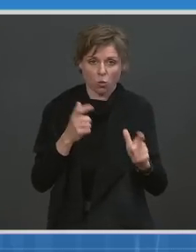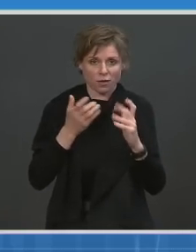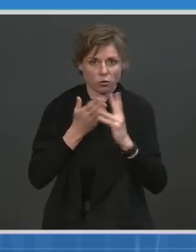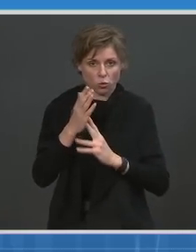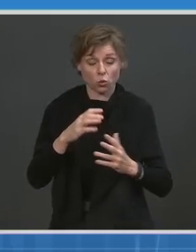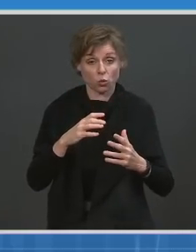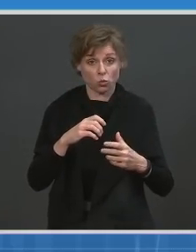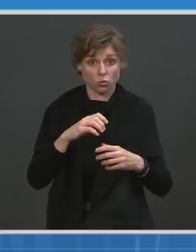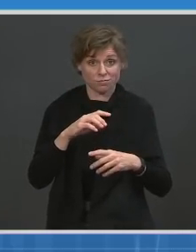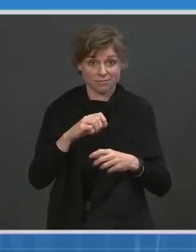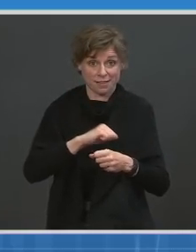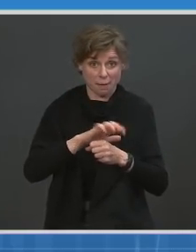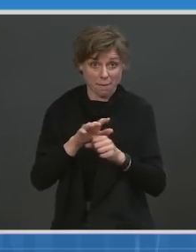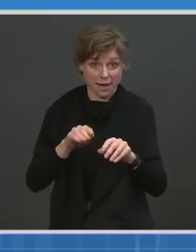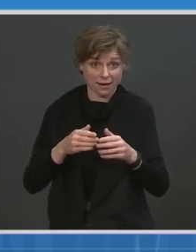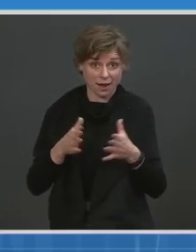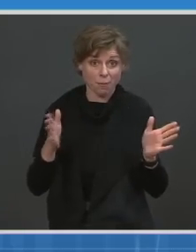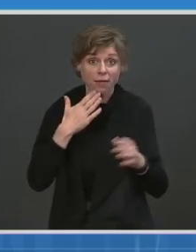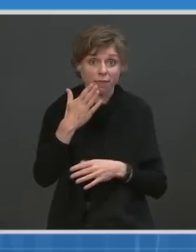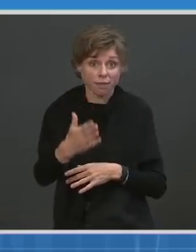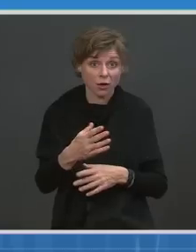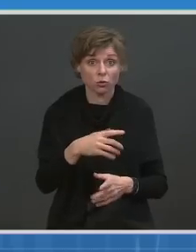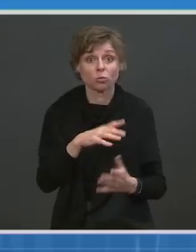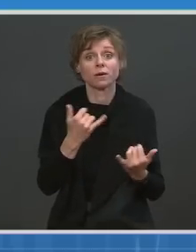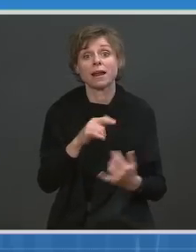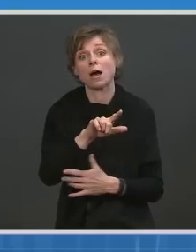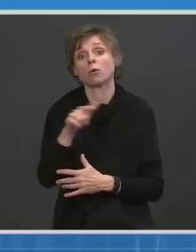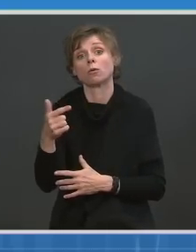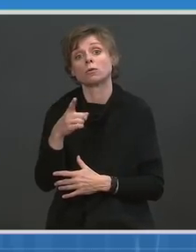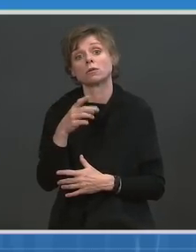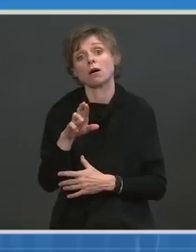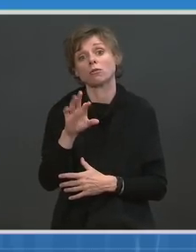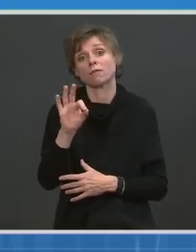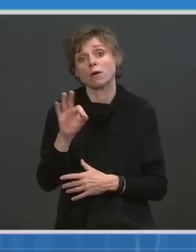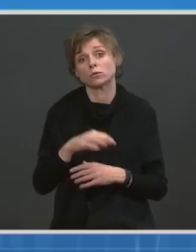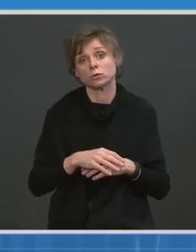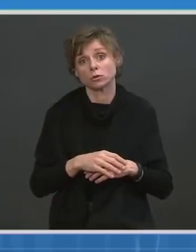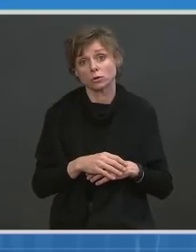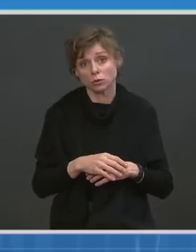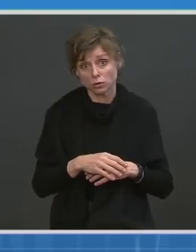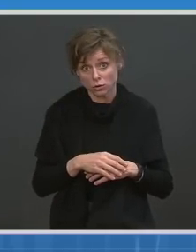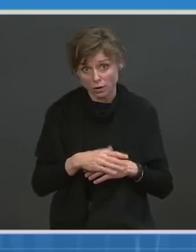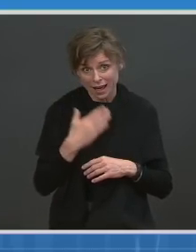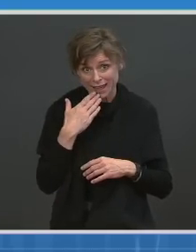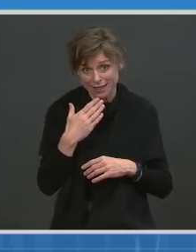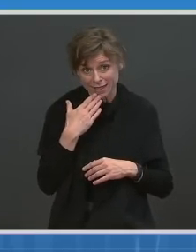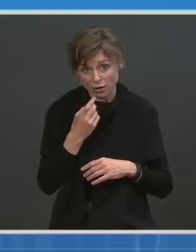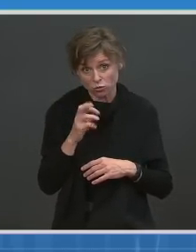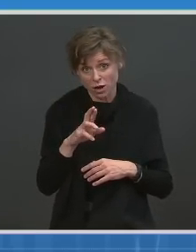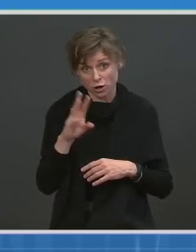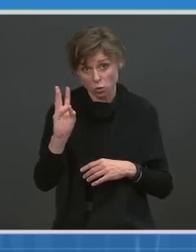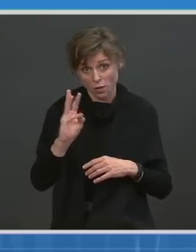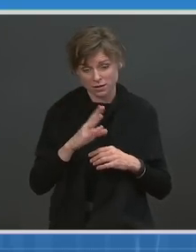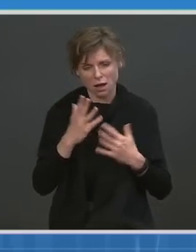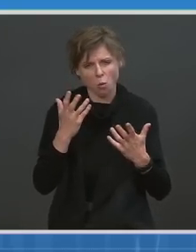and I'll now turn things over to Dr. Fauci. Thank you very much, Dr. Walensky. I'd like to spend the next couple of minutes